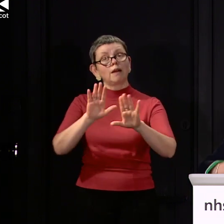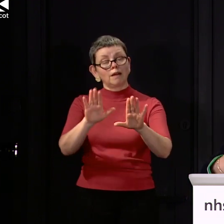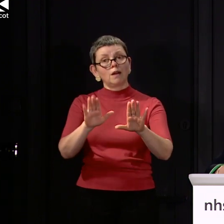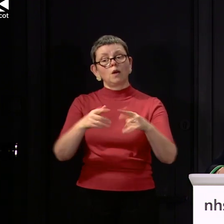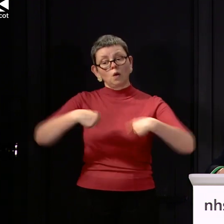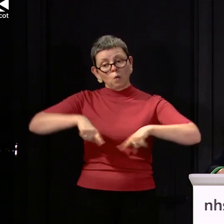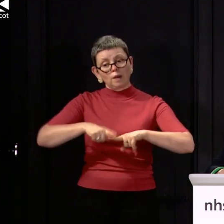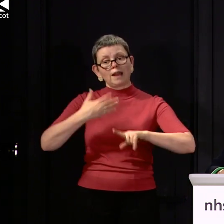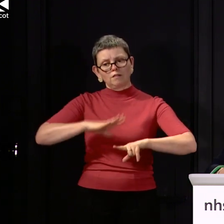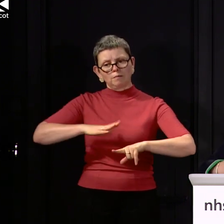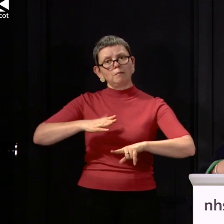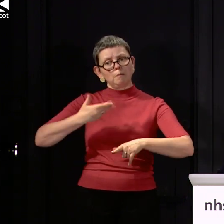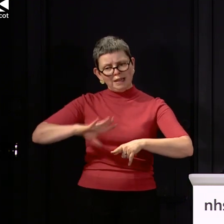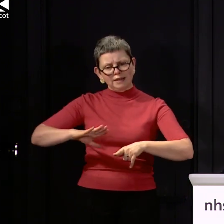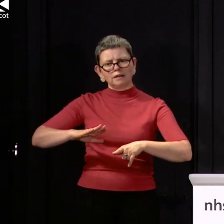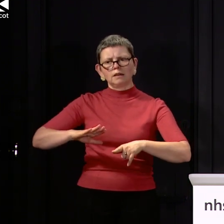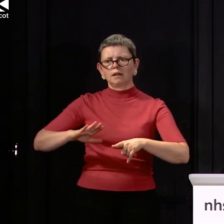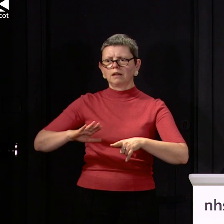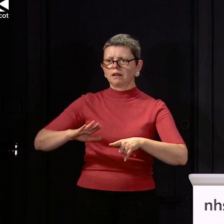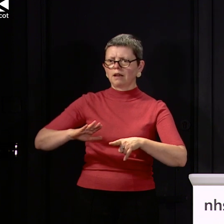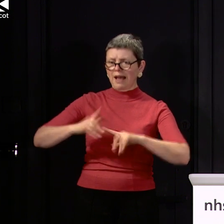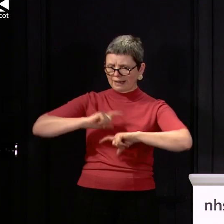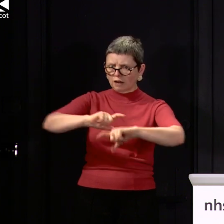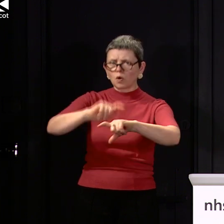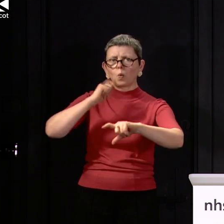and will continue to seek to do is take the decisions we think are right for the circumstances